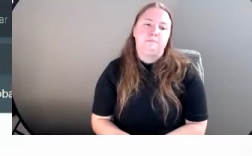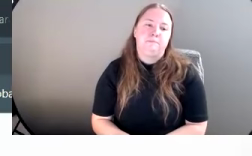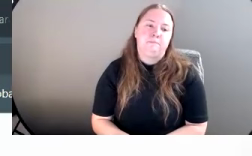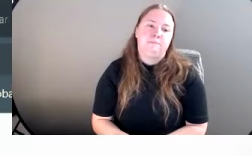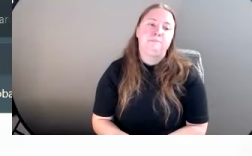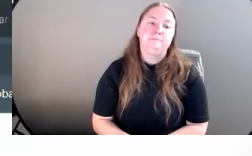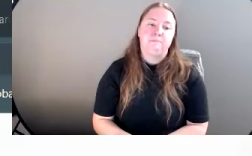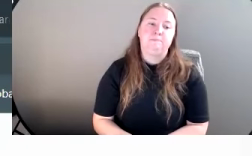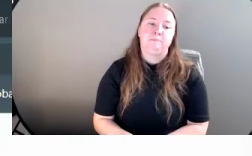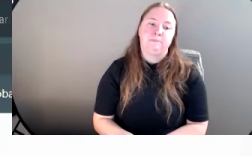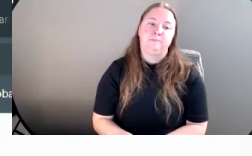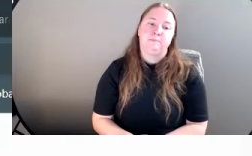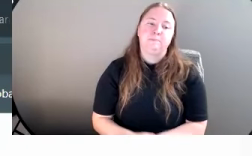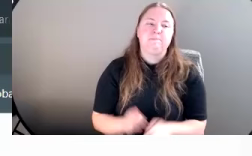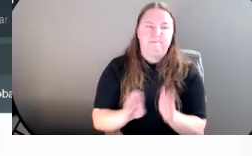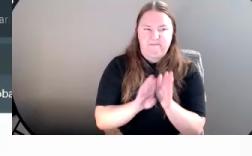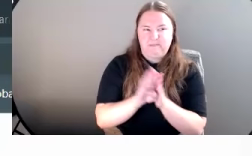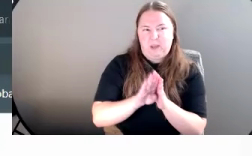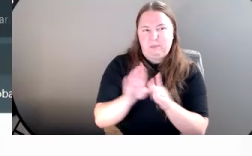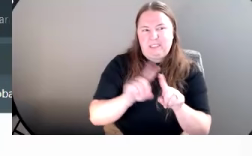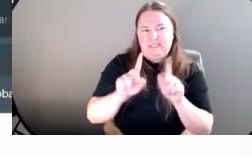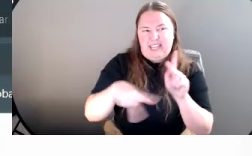And developing, different types of things. Okay.